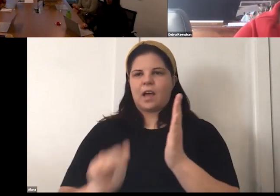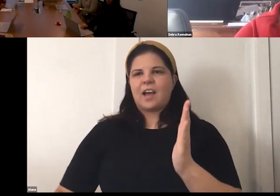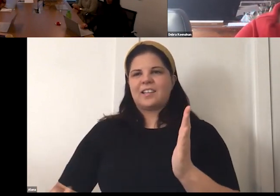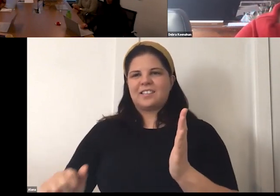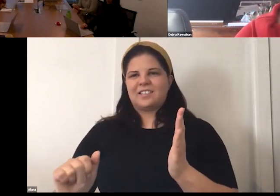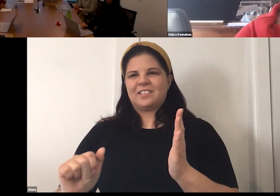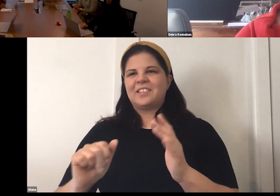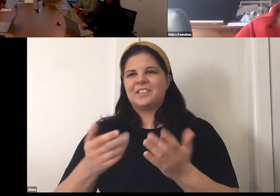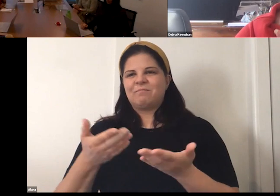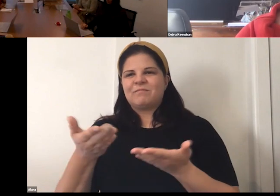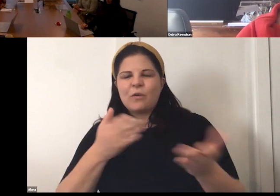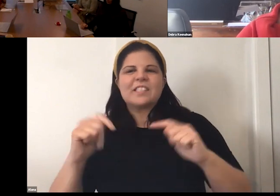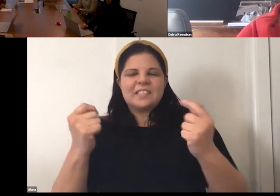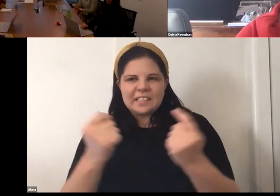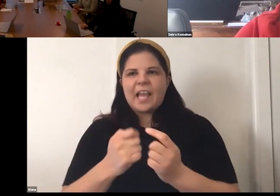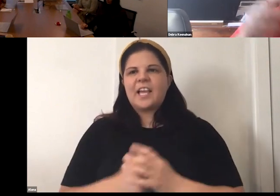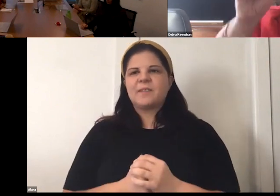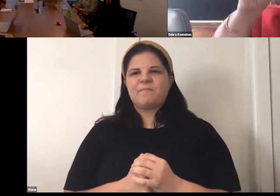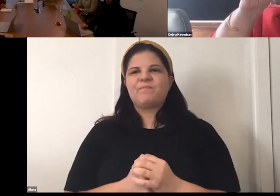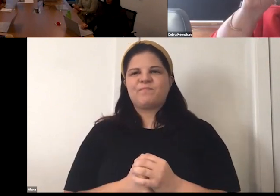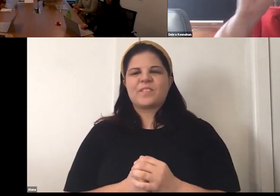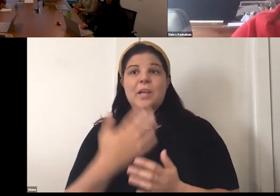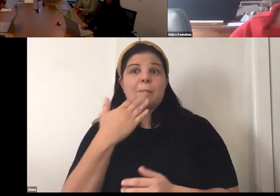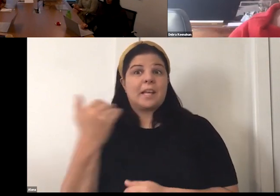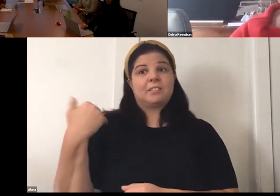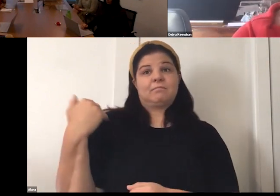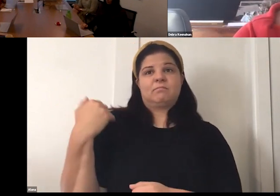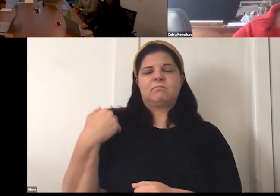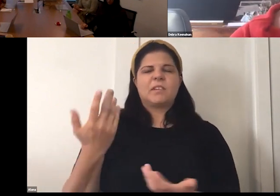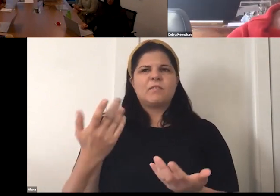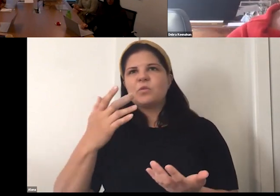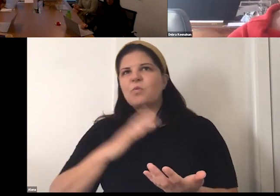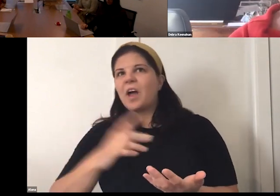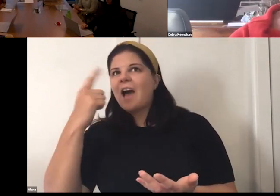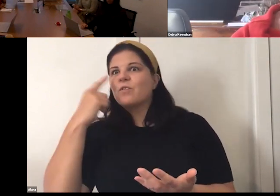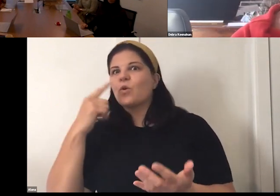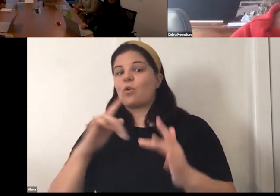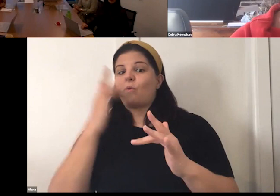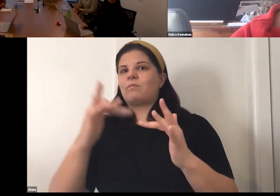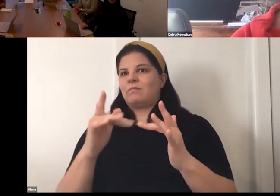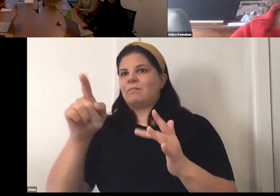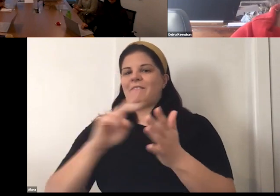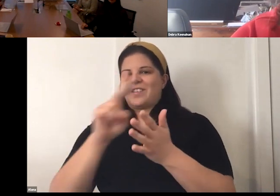And please do get in touch with us and watch out for the recording on the website. Have a great day.